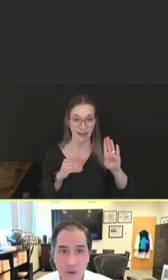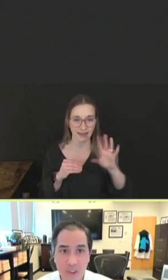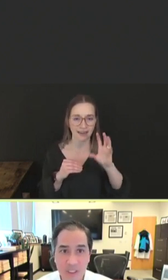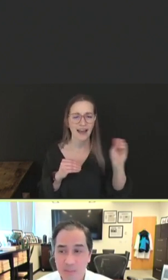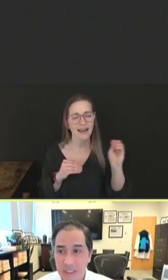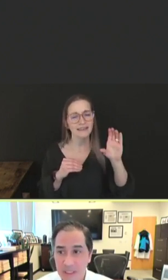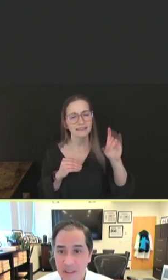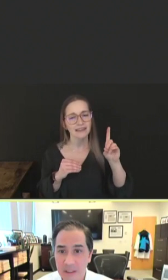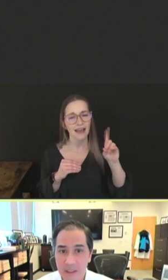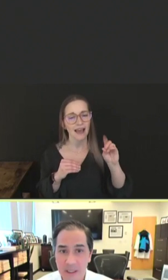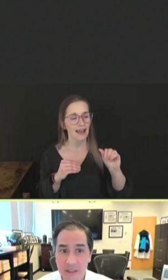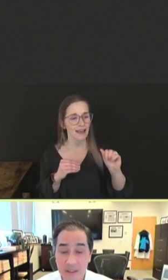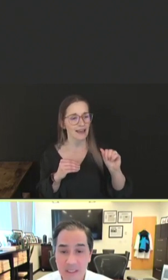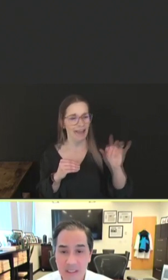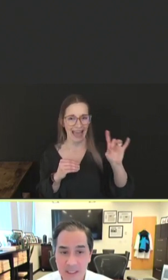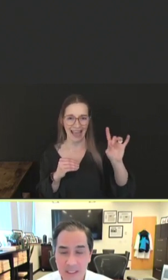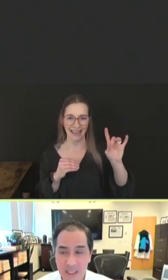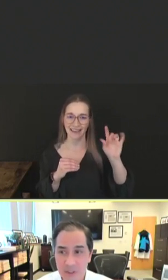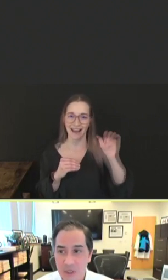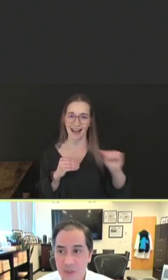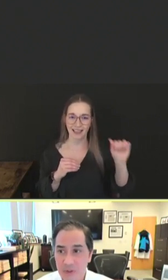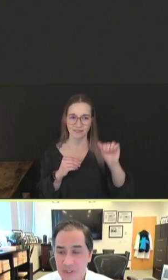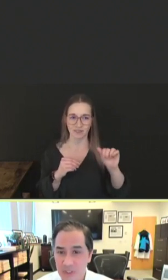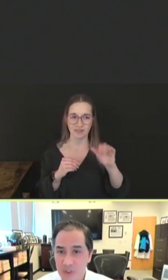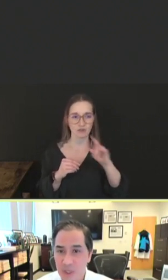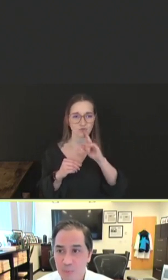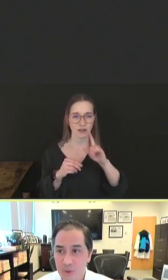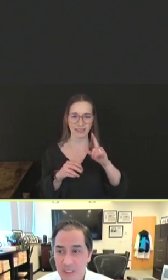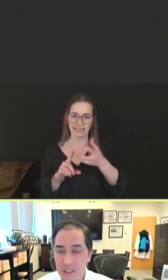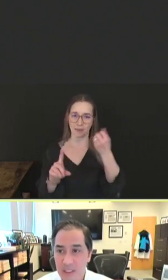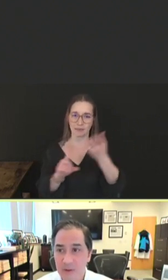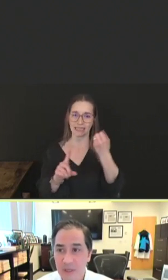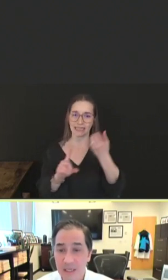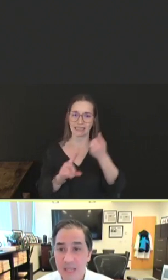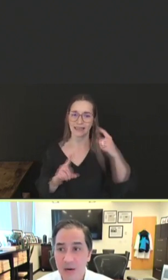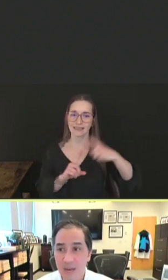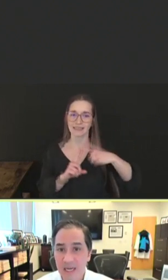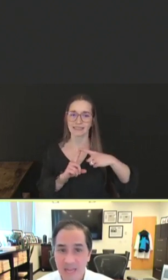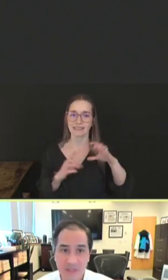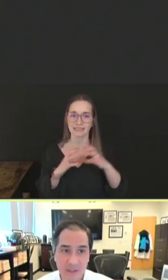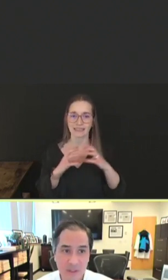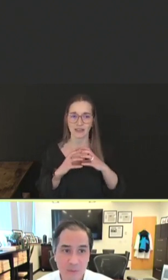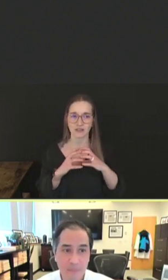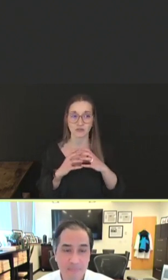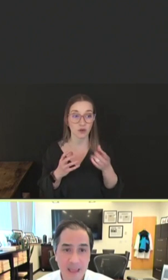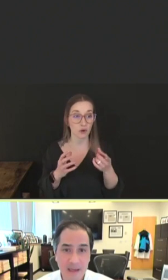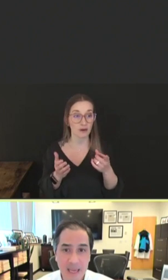largely depleted the CD8 T cells. So this is a pretty clear and direct evidence that,